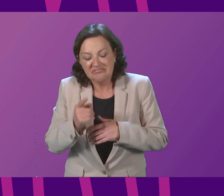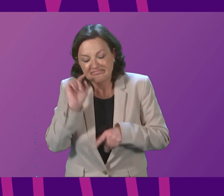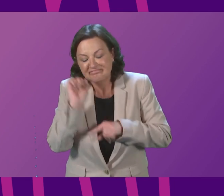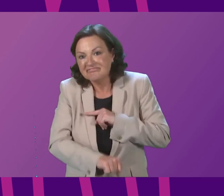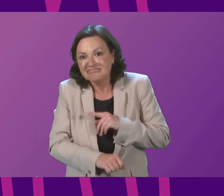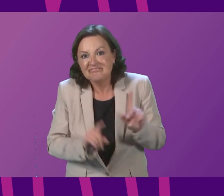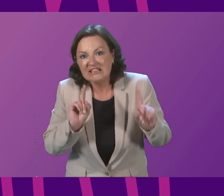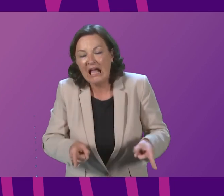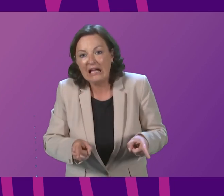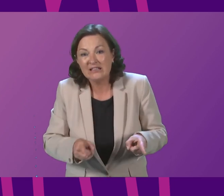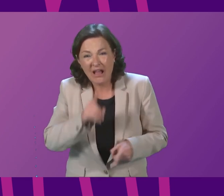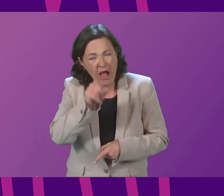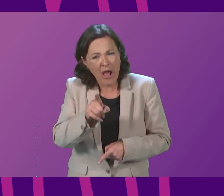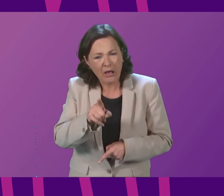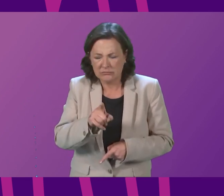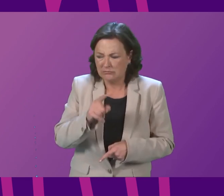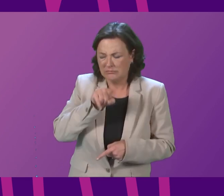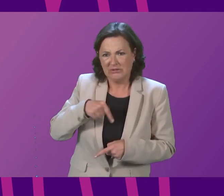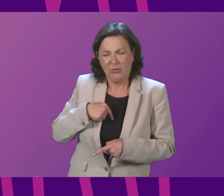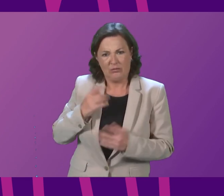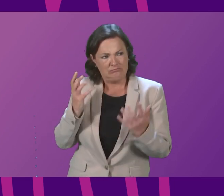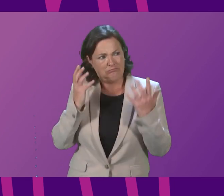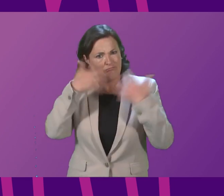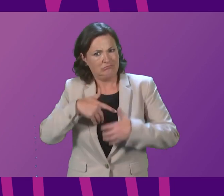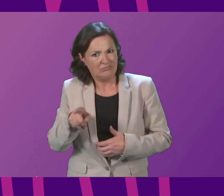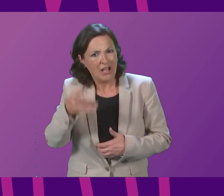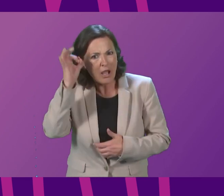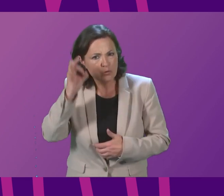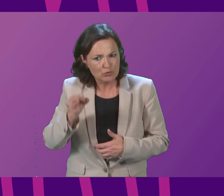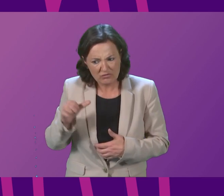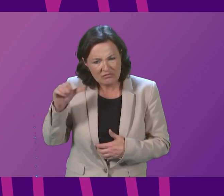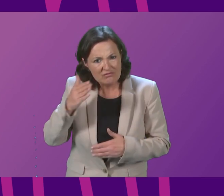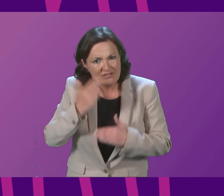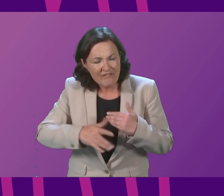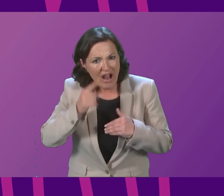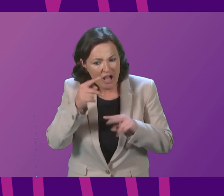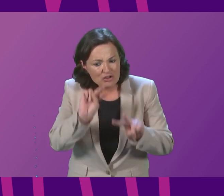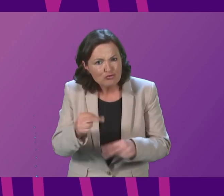into his death. That tragedy happened in 2014, but news of it has emerged only thanks to The Sunday Times